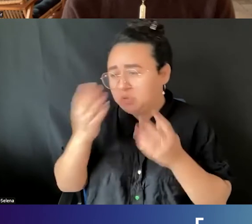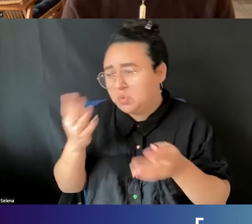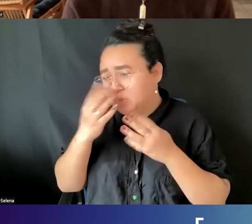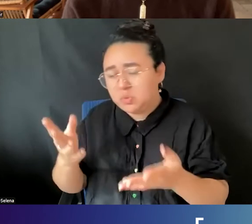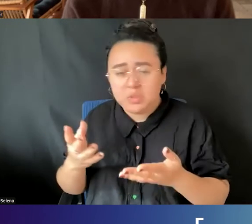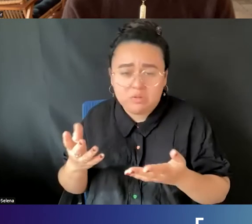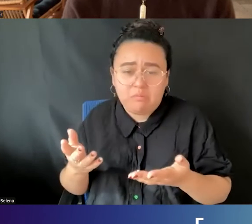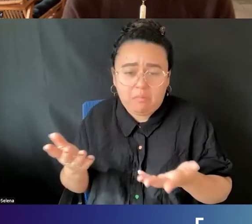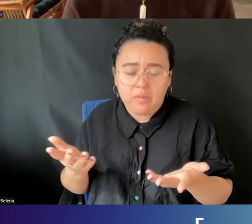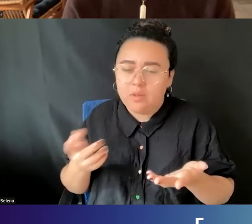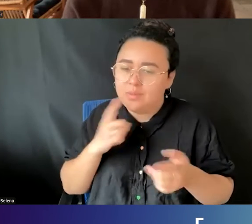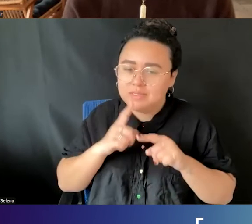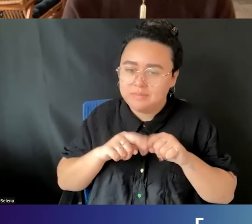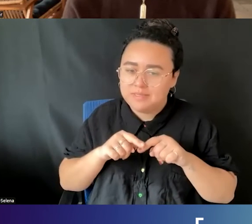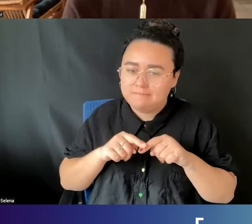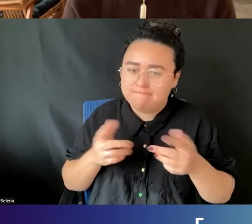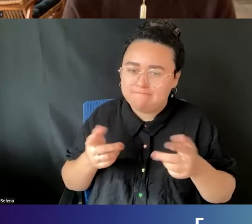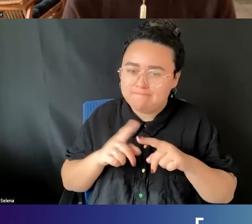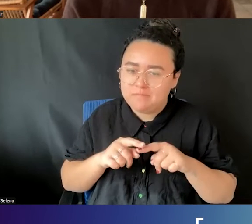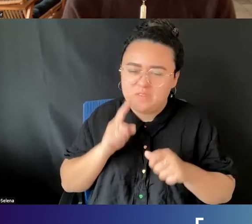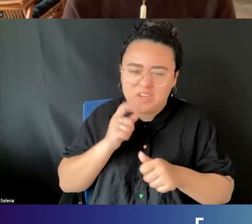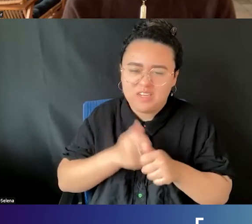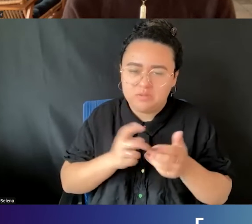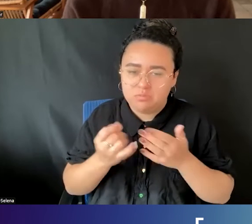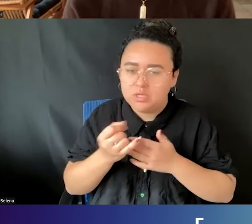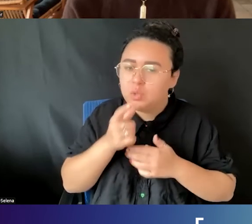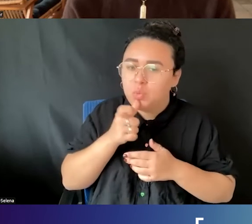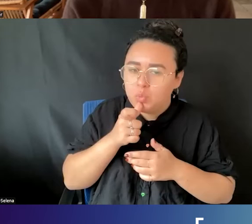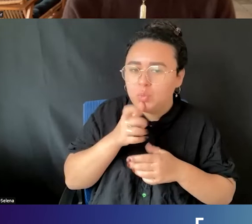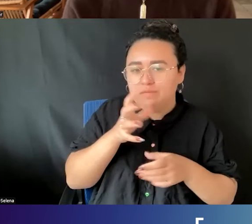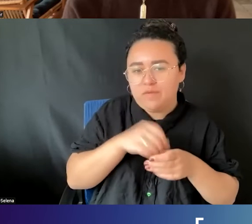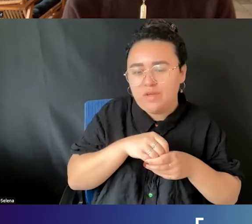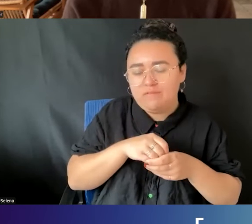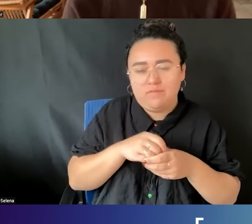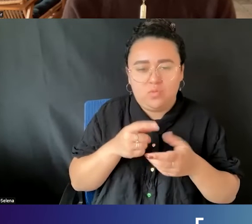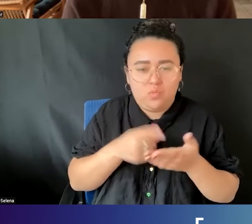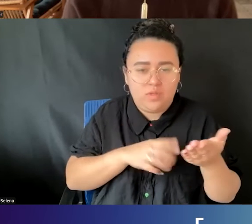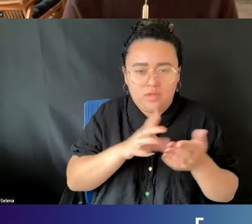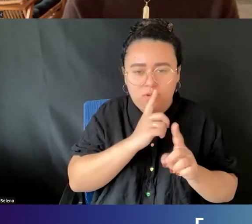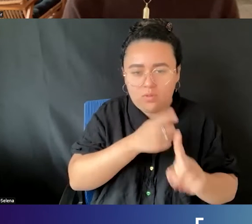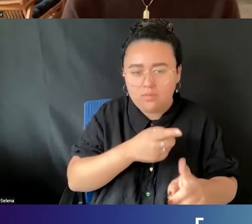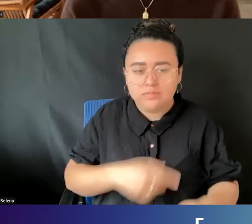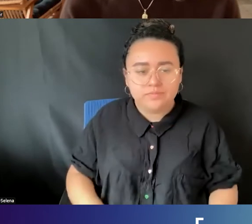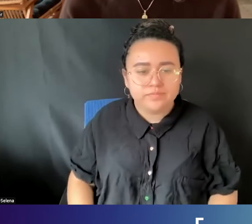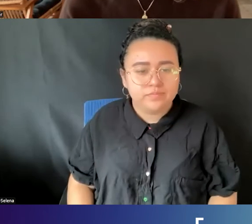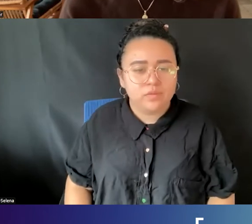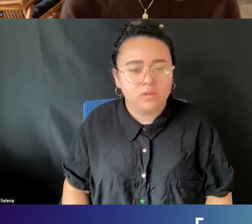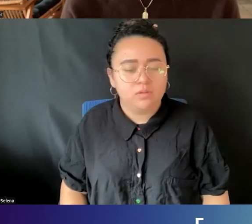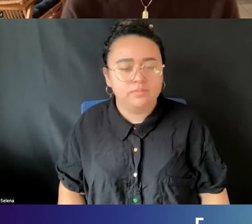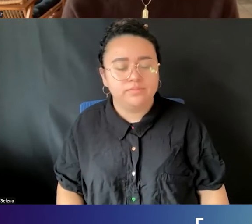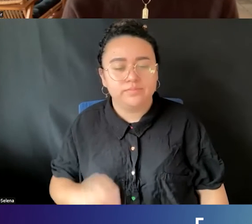So I think it really depends project to project. Yeah. And I think it's a balance. I think it's easier